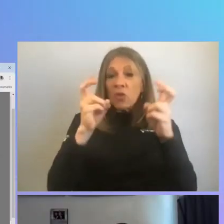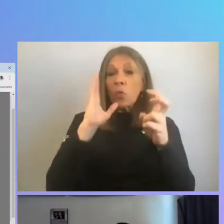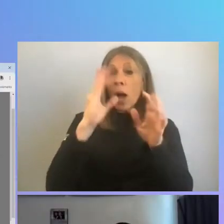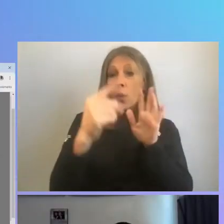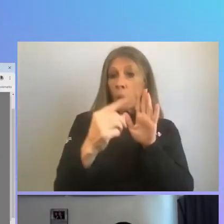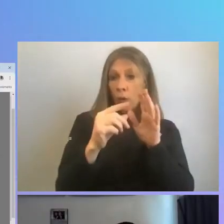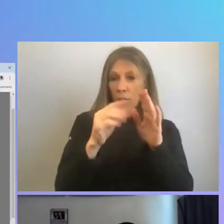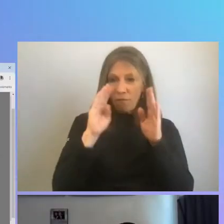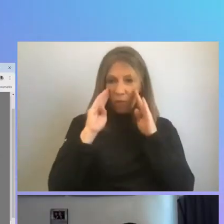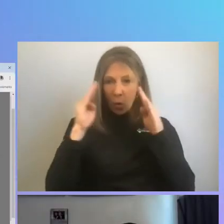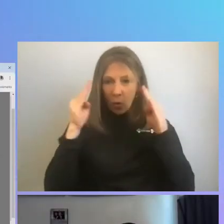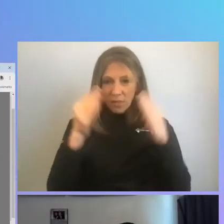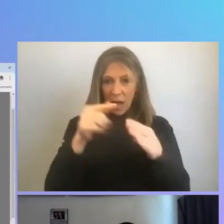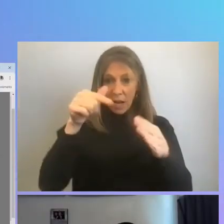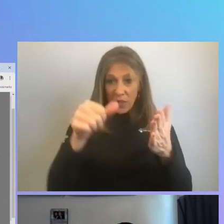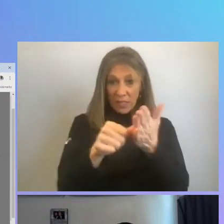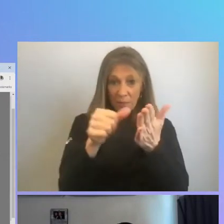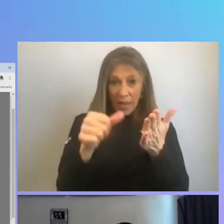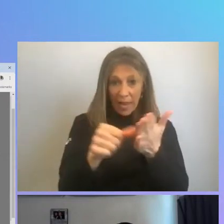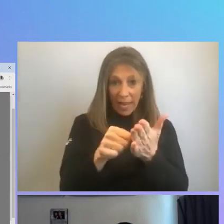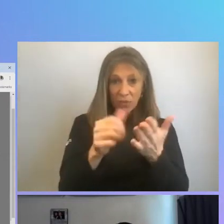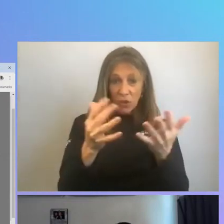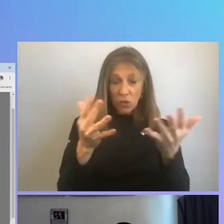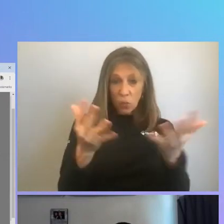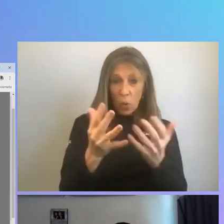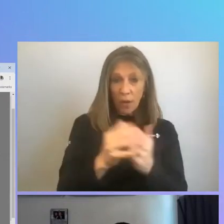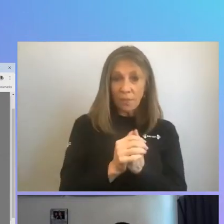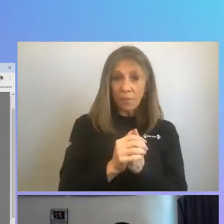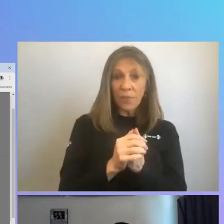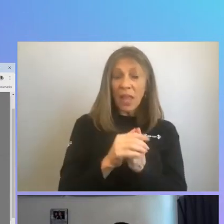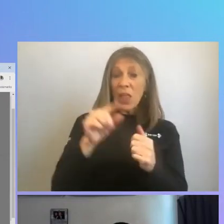going to focus on on this page is that this first text field,